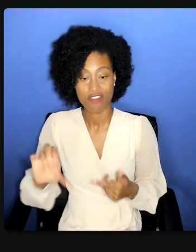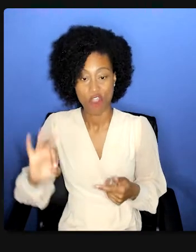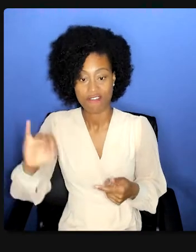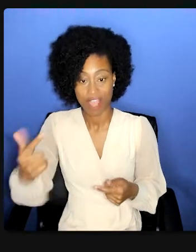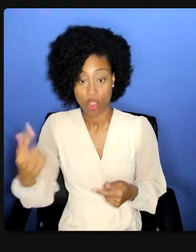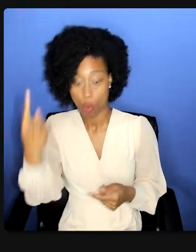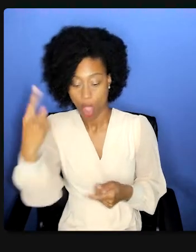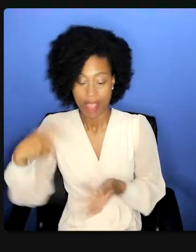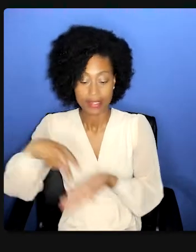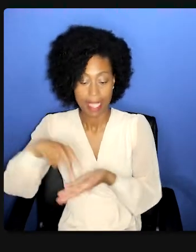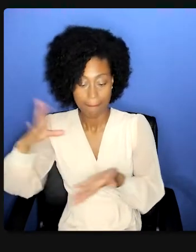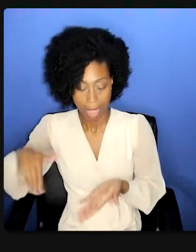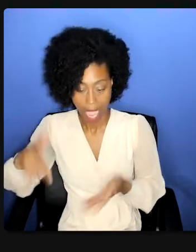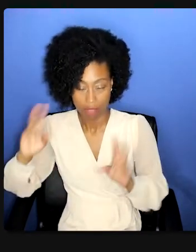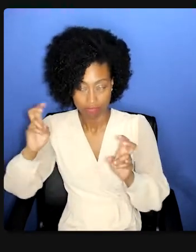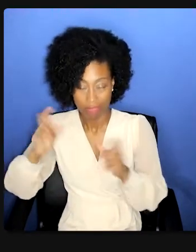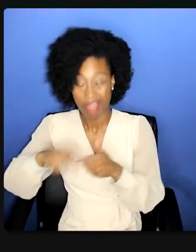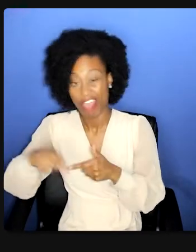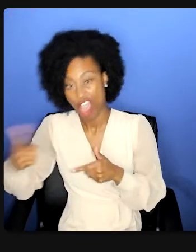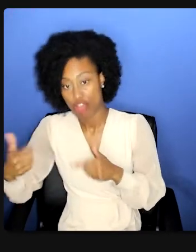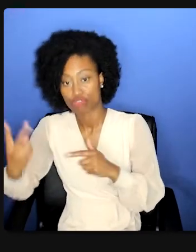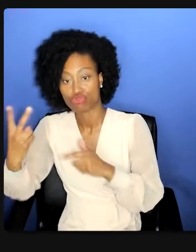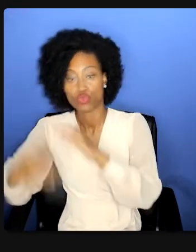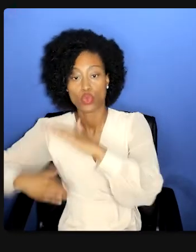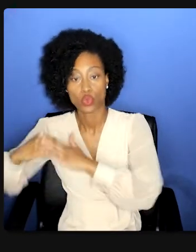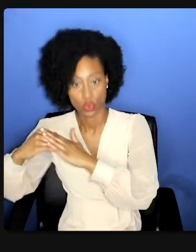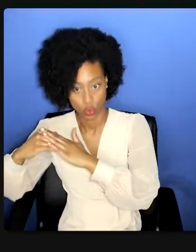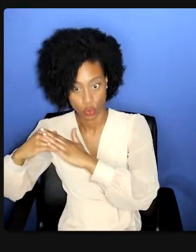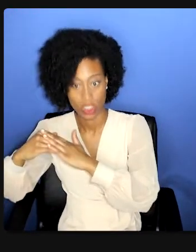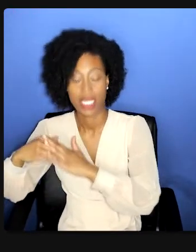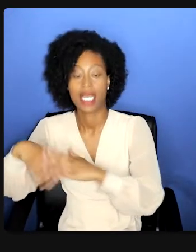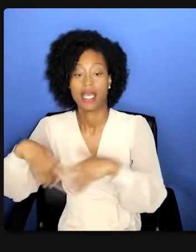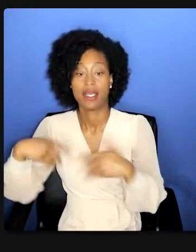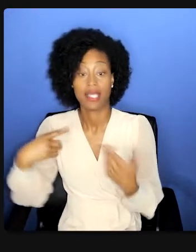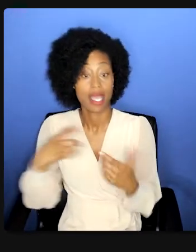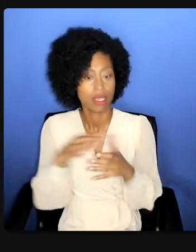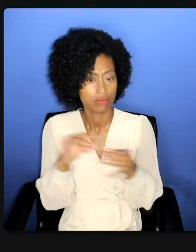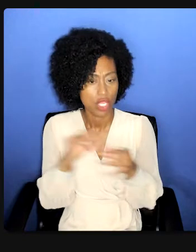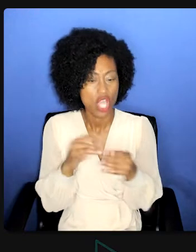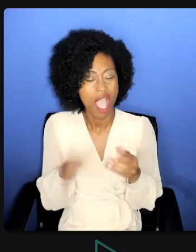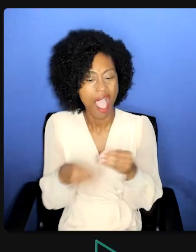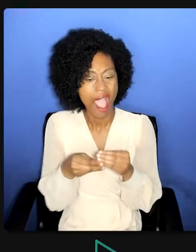and two maximum and let's see how we can add another region. Very easy.